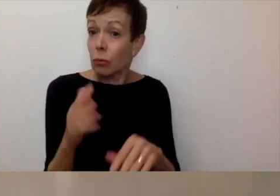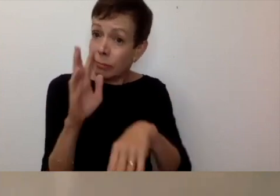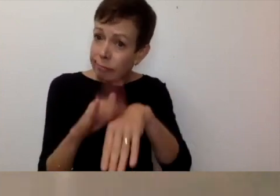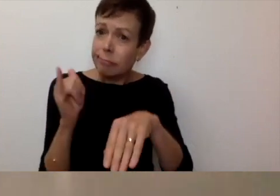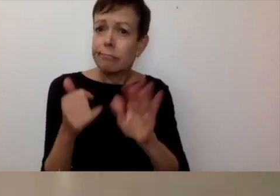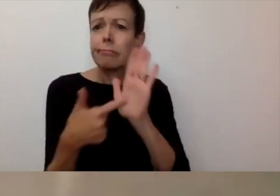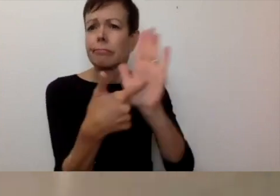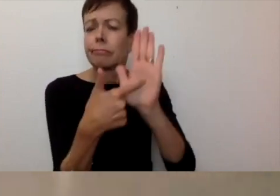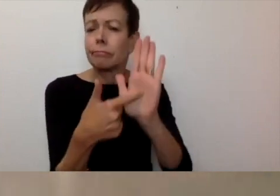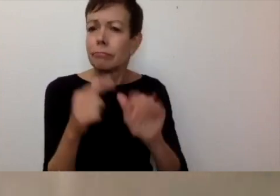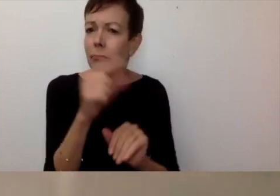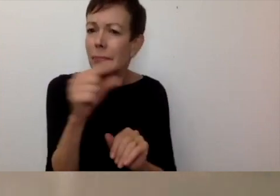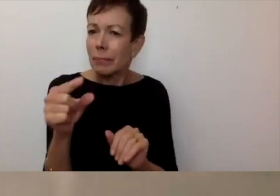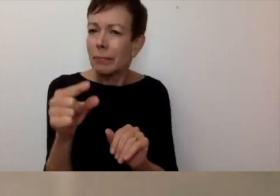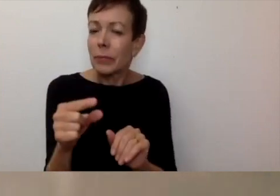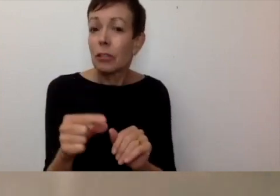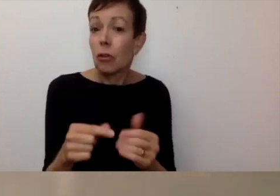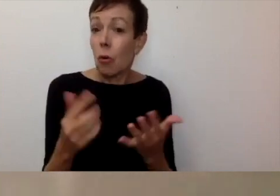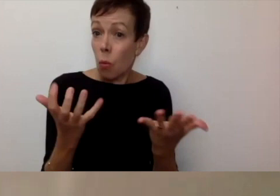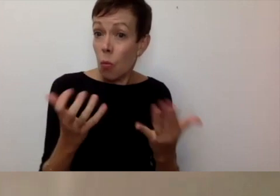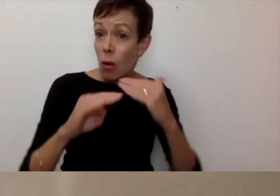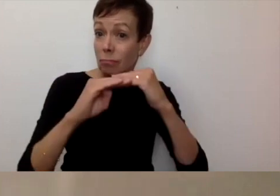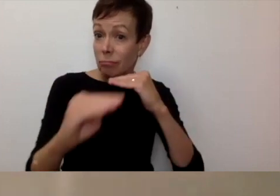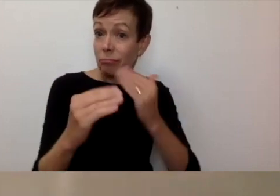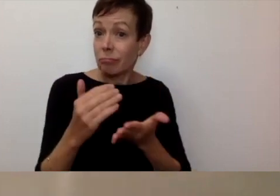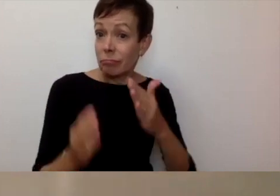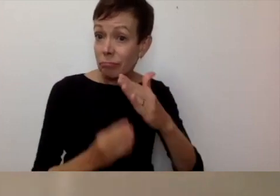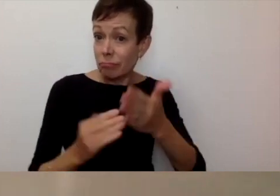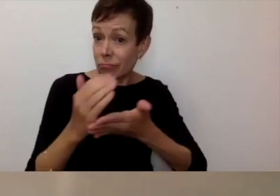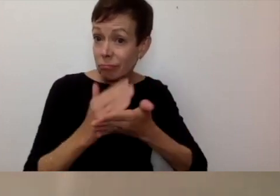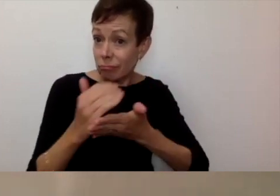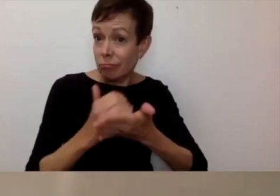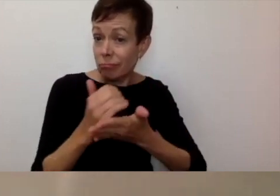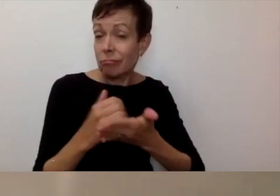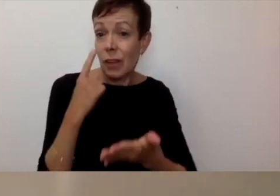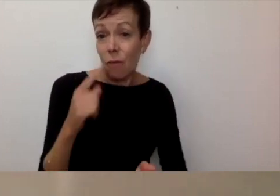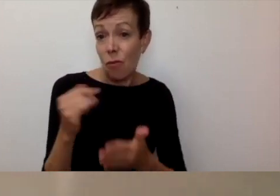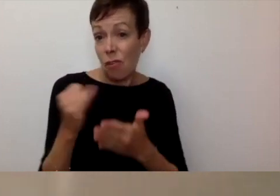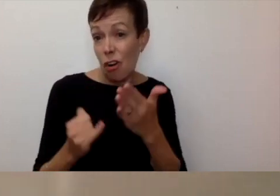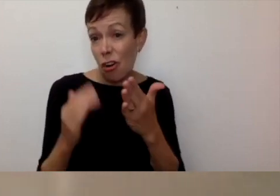top of uh basic income for the arts uh because as zainab said before me coven19 has